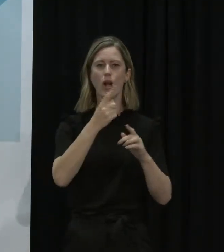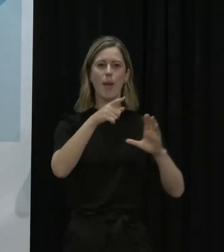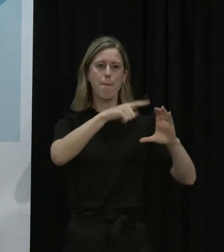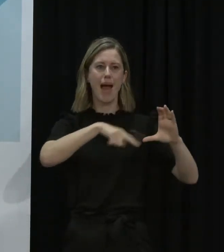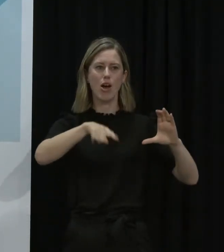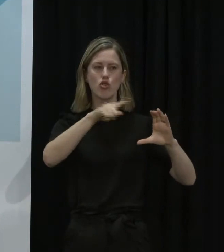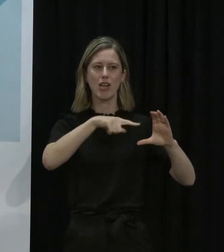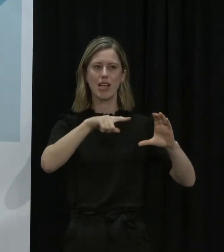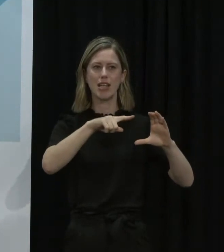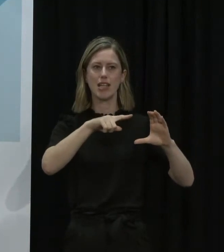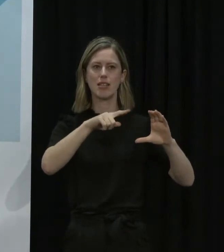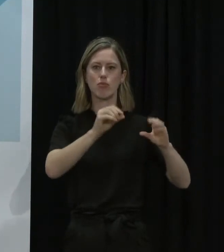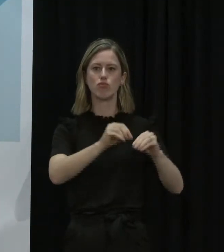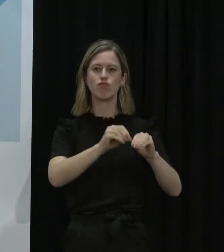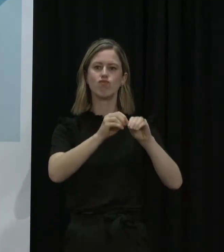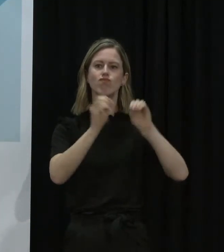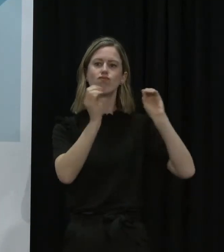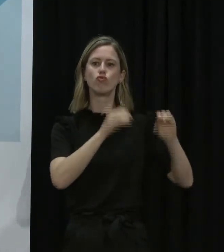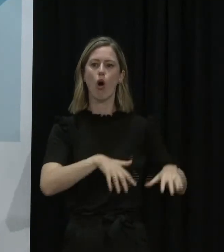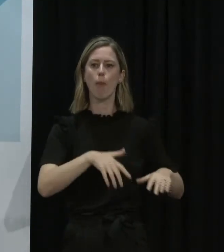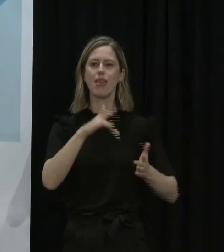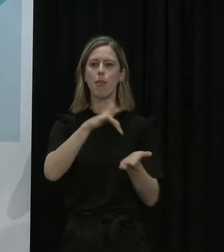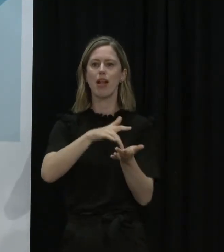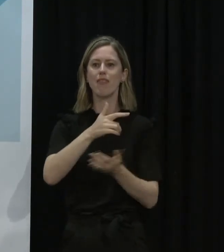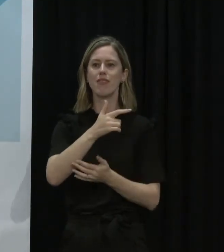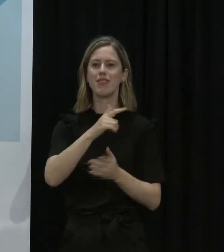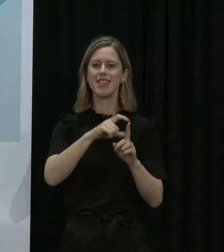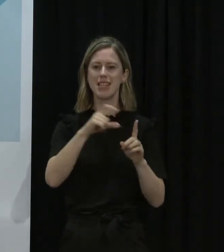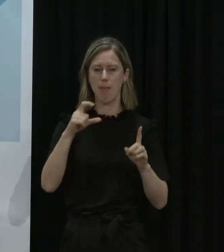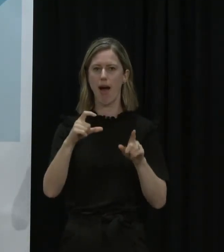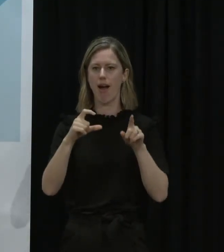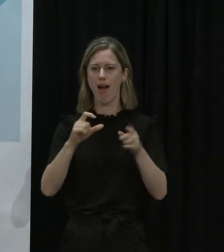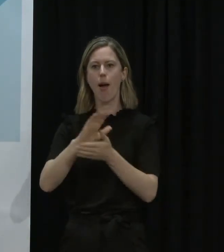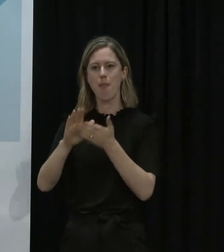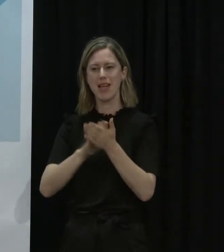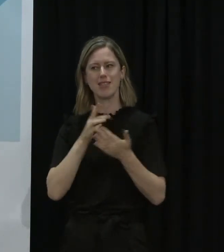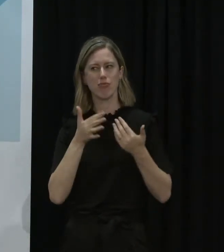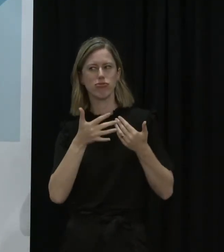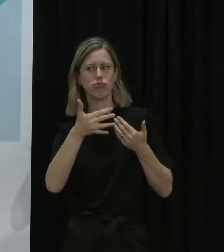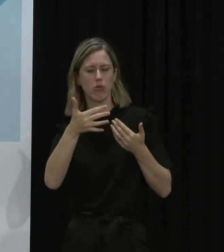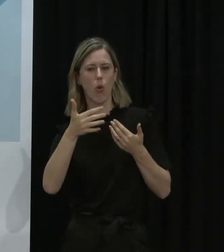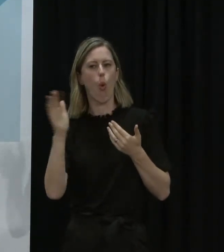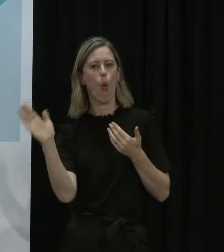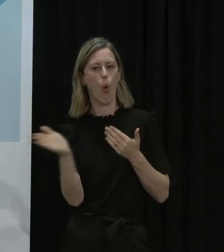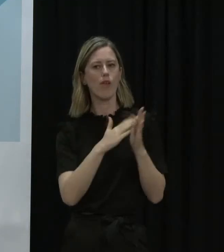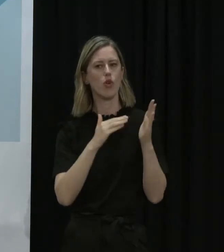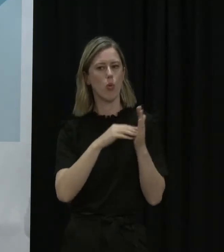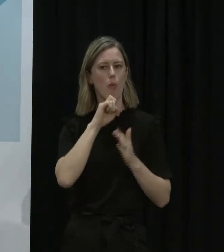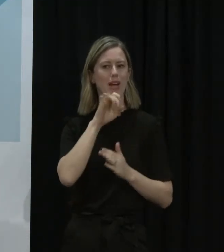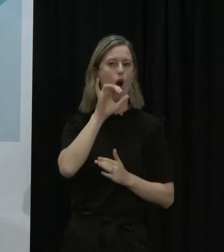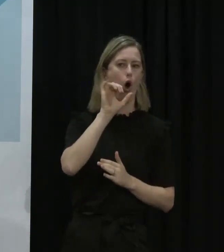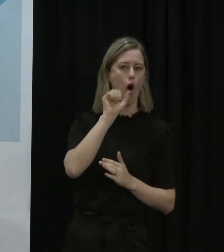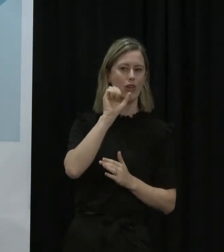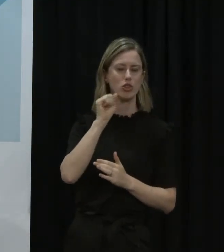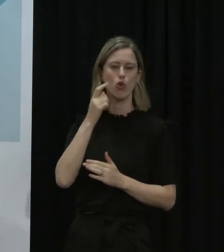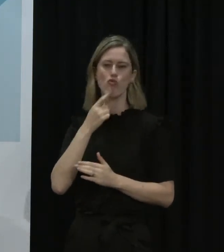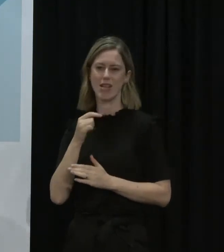summer period, through this transition - because keep in mind the Auckland boundary only lifts in the middle of Decembe.